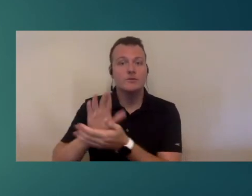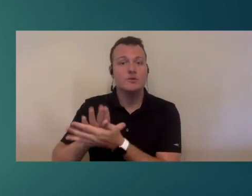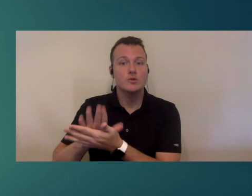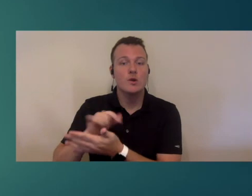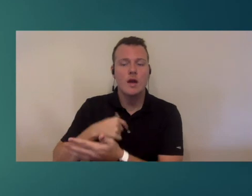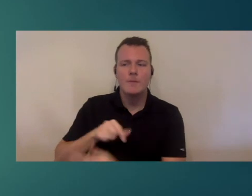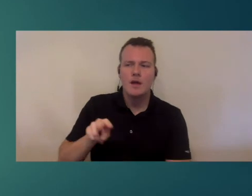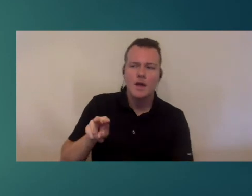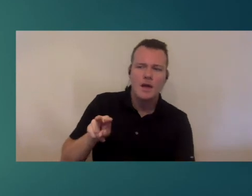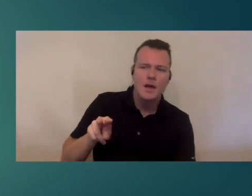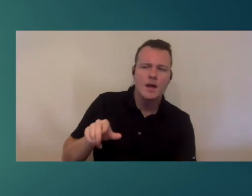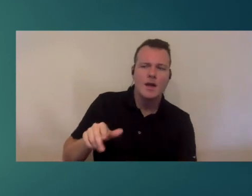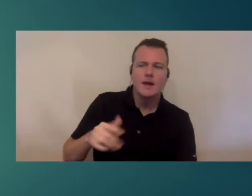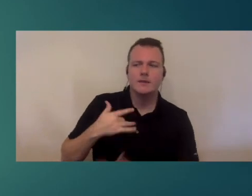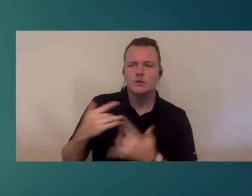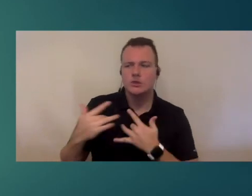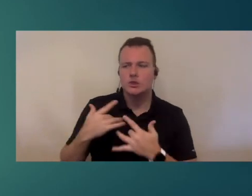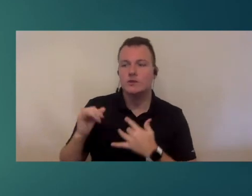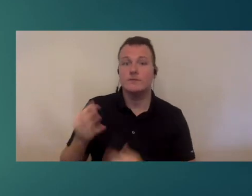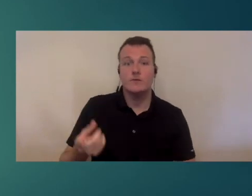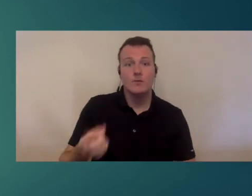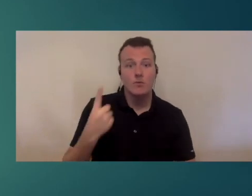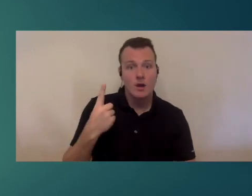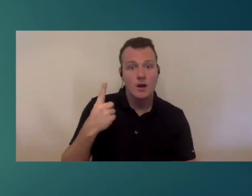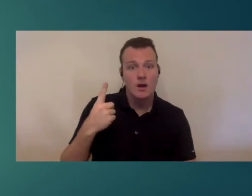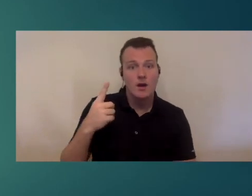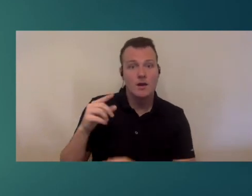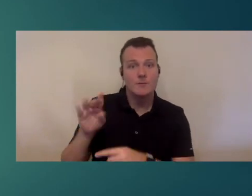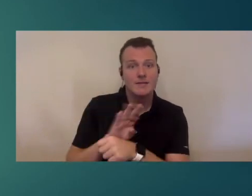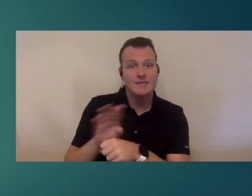get a little concerned. If they're all from one practice I get a little